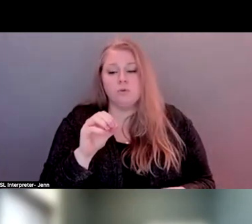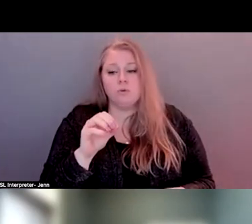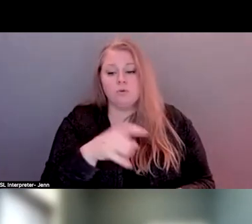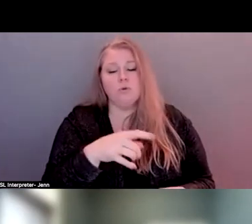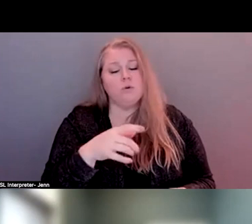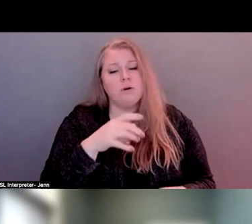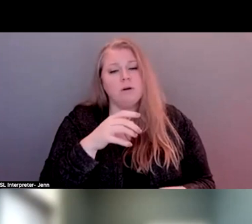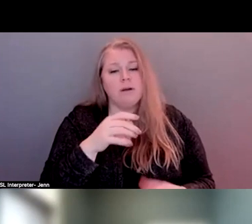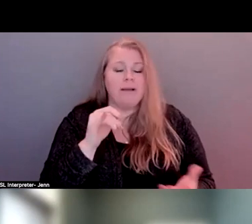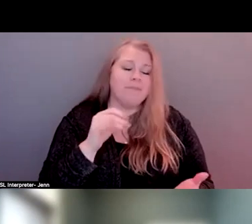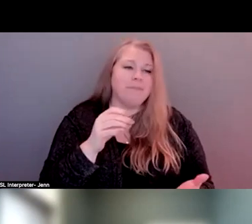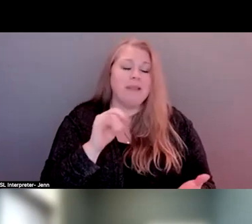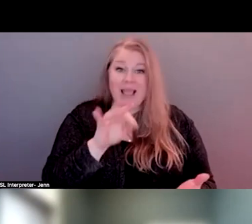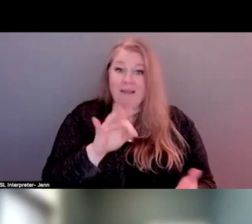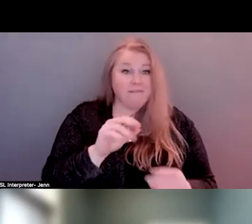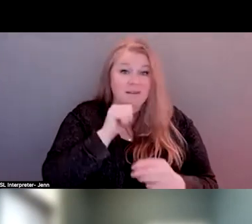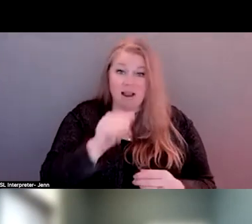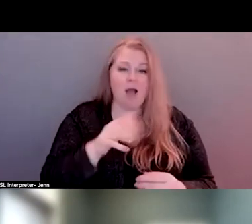something called language -- linguistic accessibility,